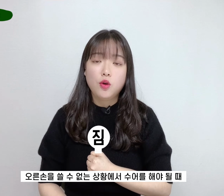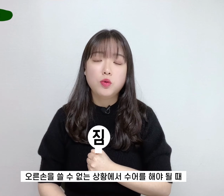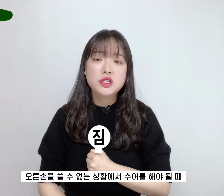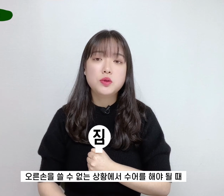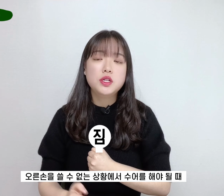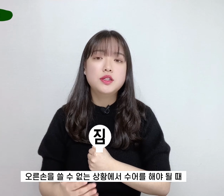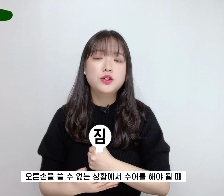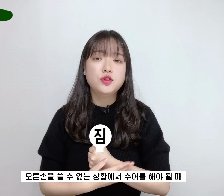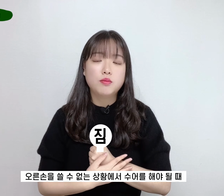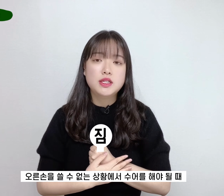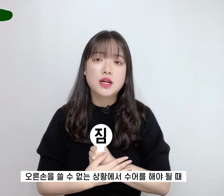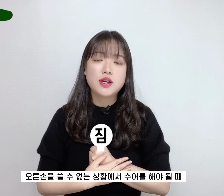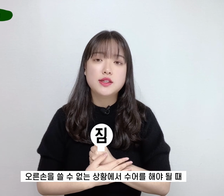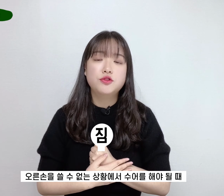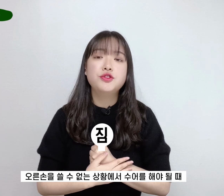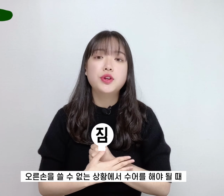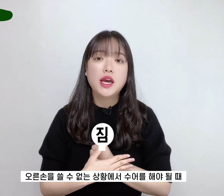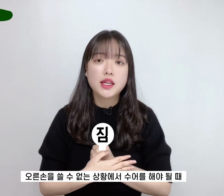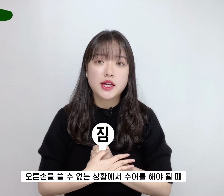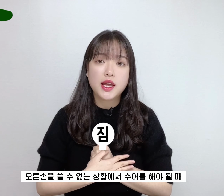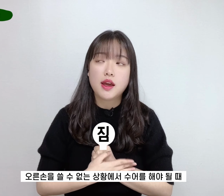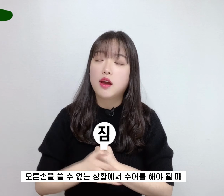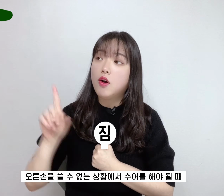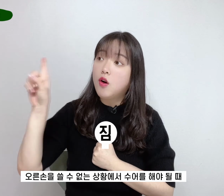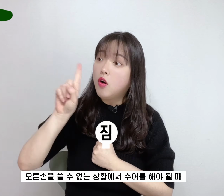When you have to sign language when you cannot use your right hand